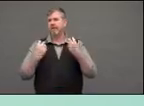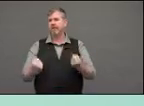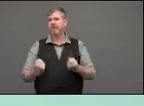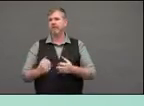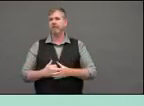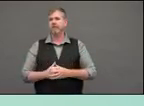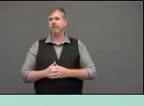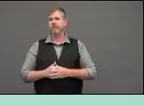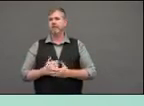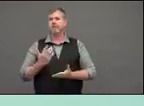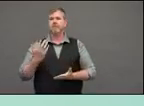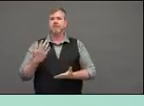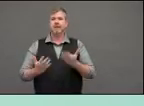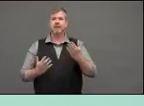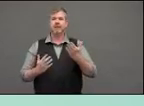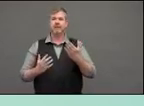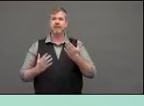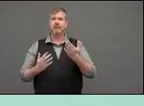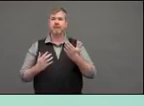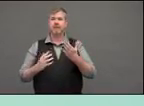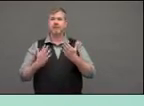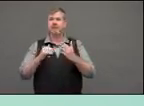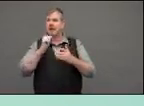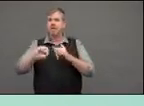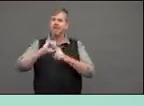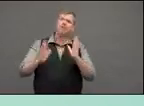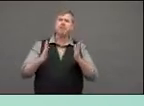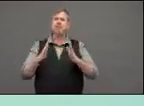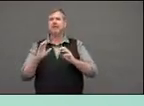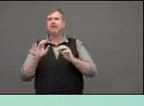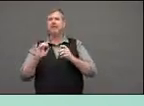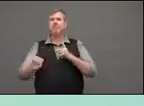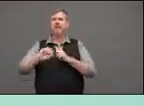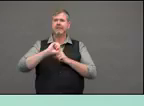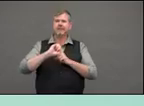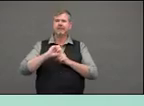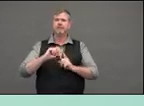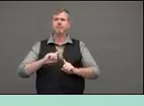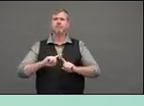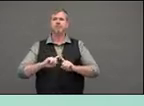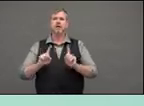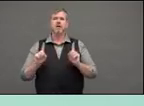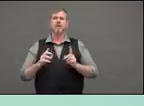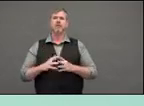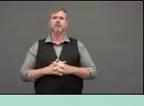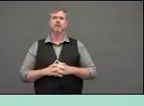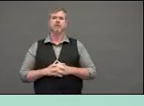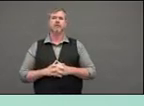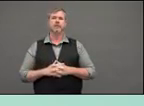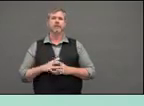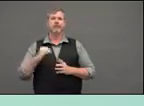it does impact us but not as at a certain level but if you have a chronic condition you know if you're a smoker